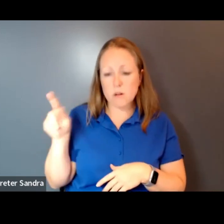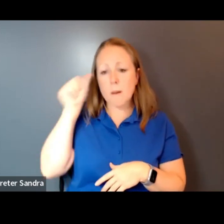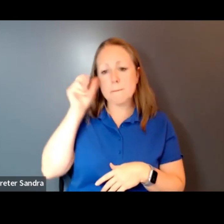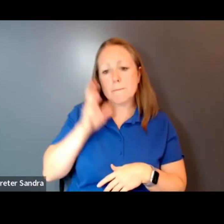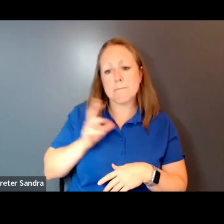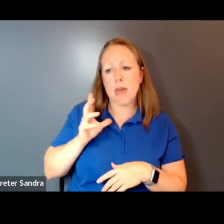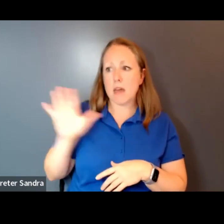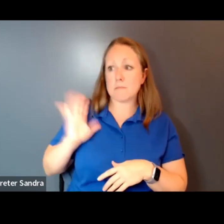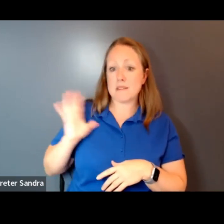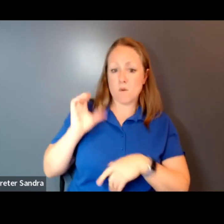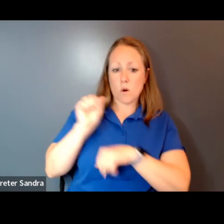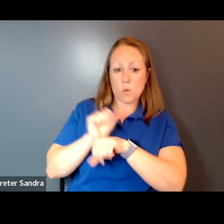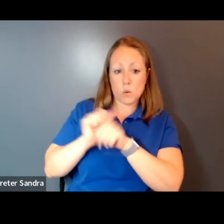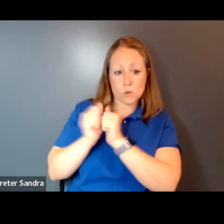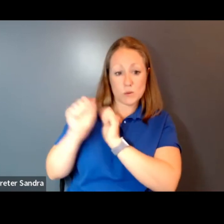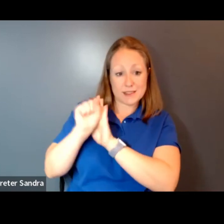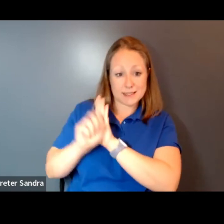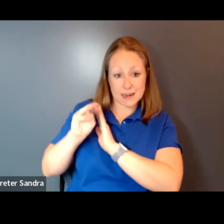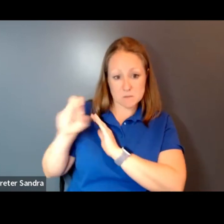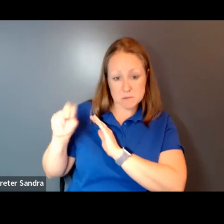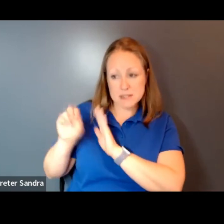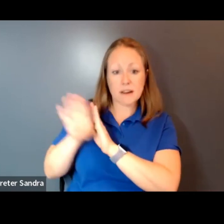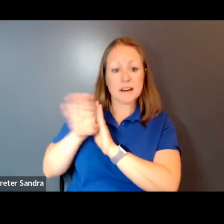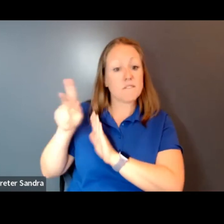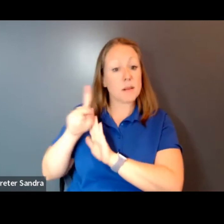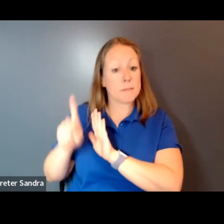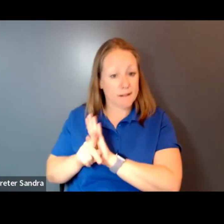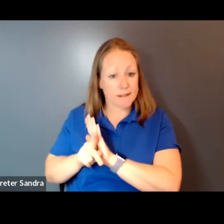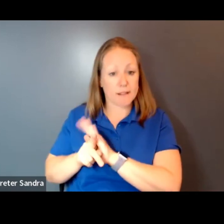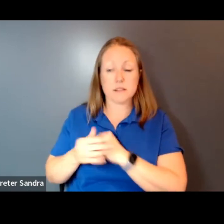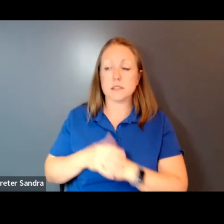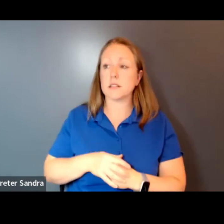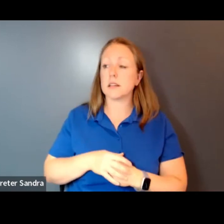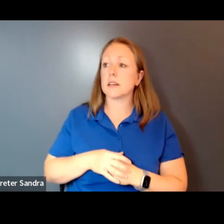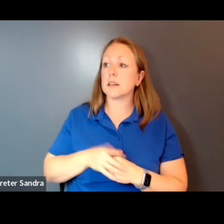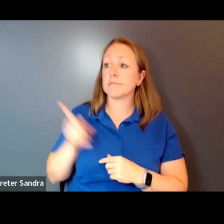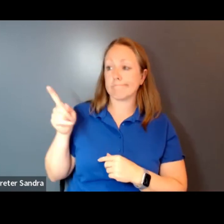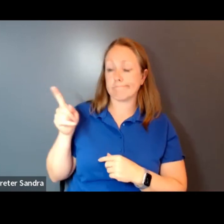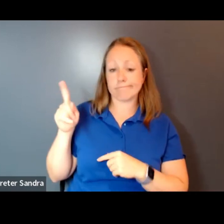doing developing policy. And he is a trainer in our biggest